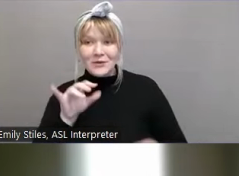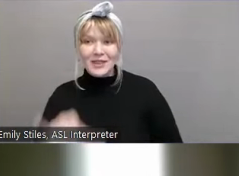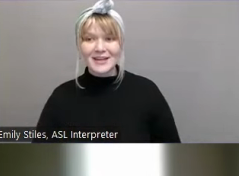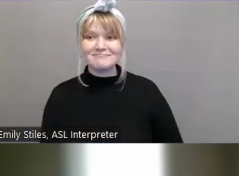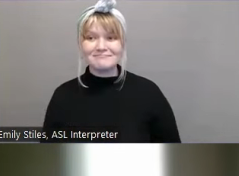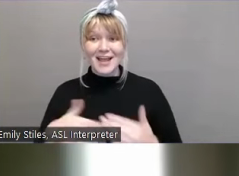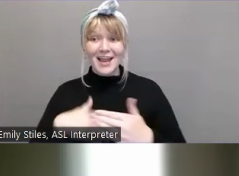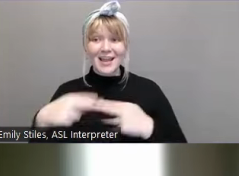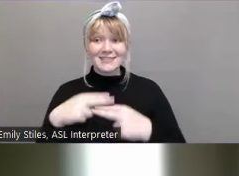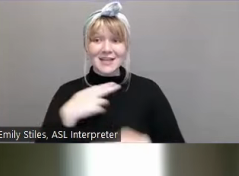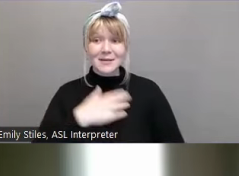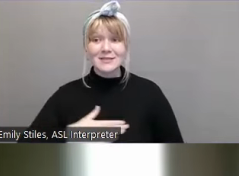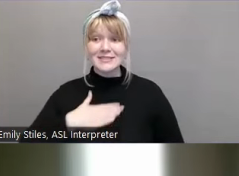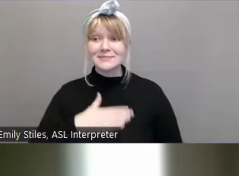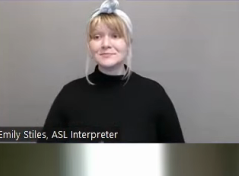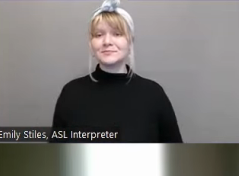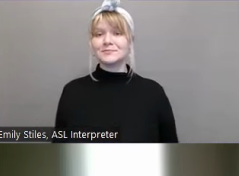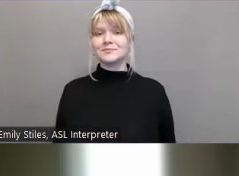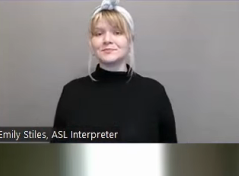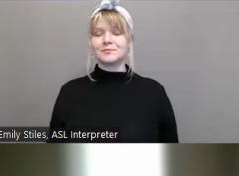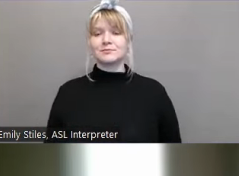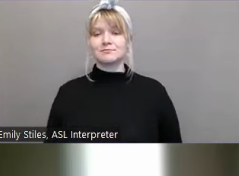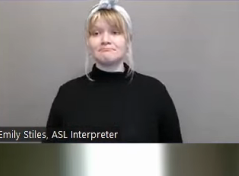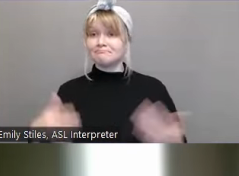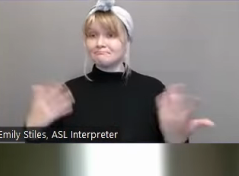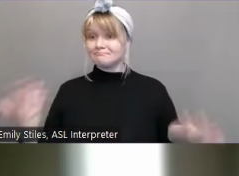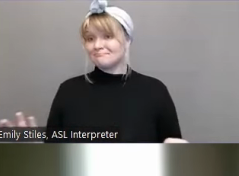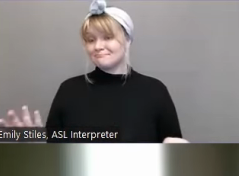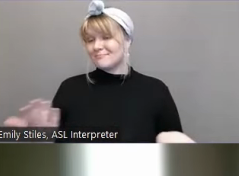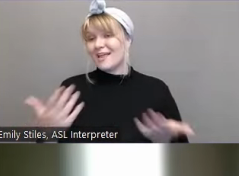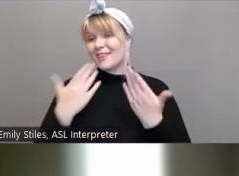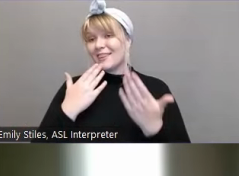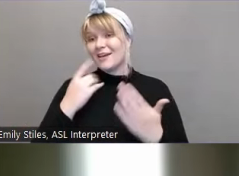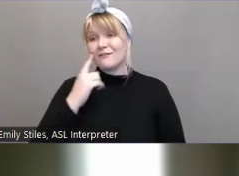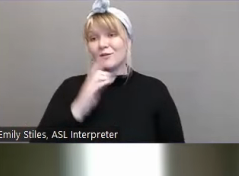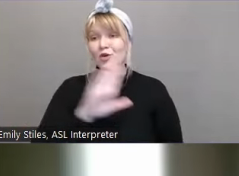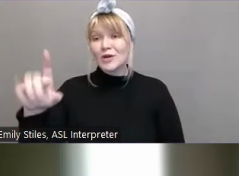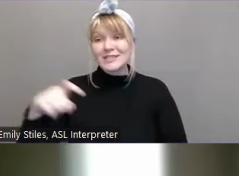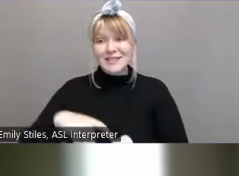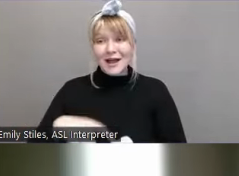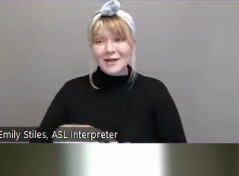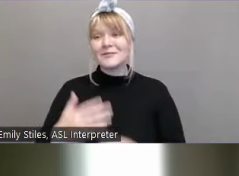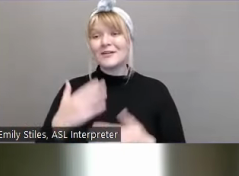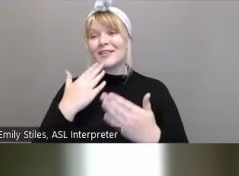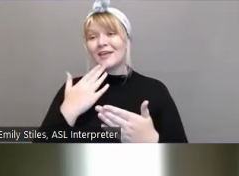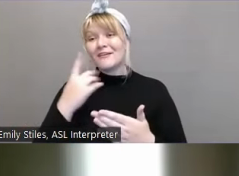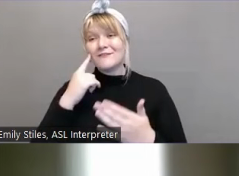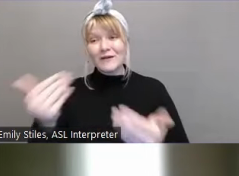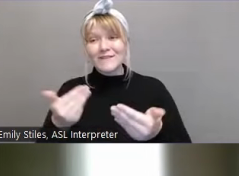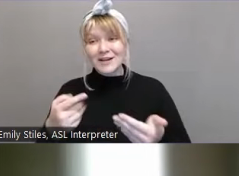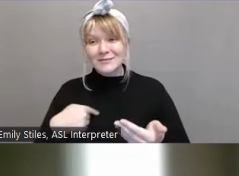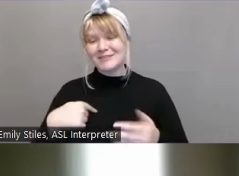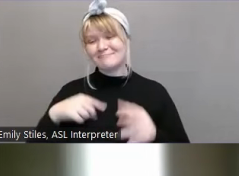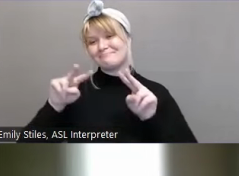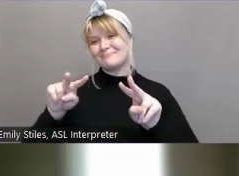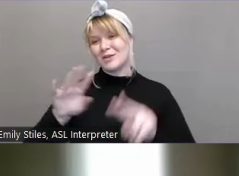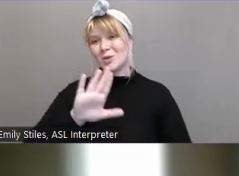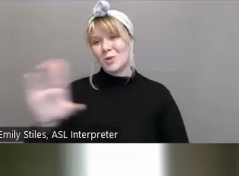I just want to thank you for your time and having me, and I look forward to the Q&A portion.